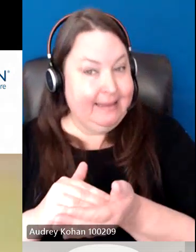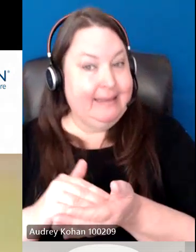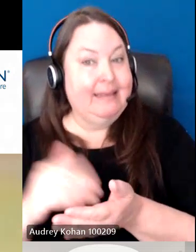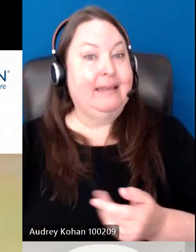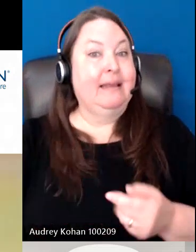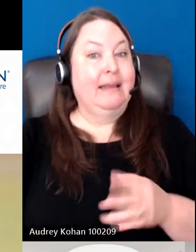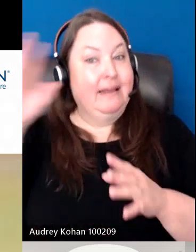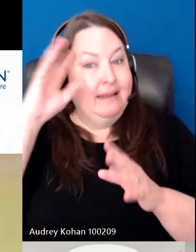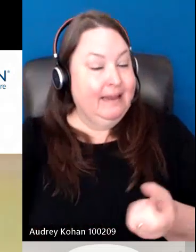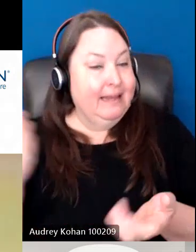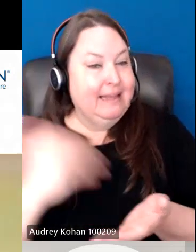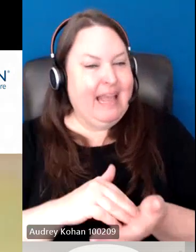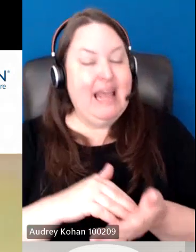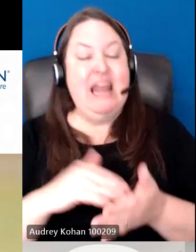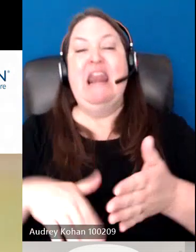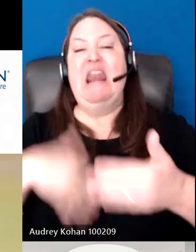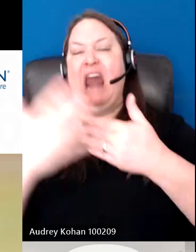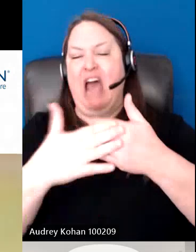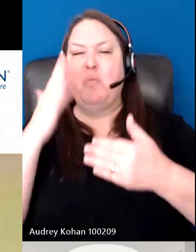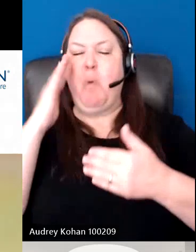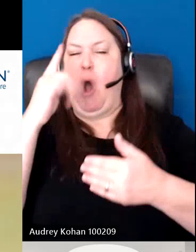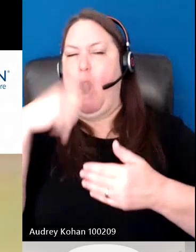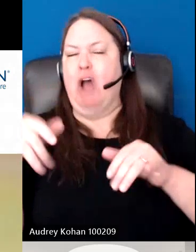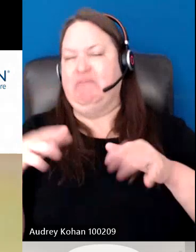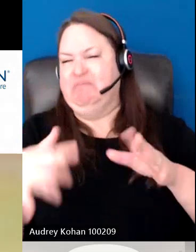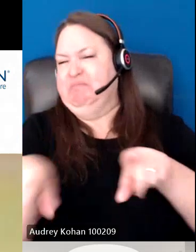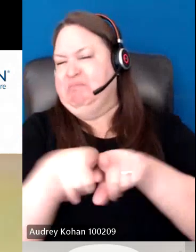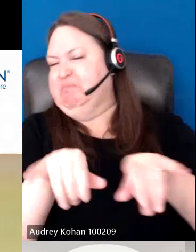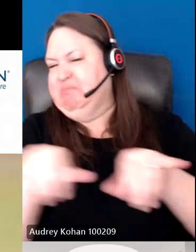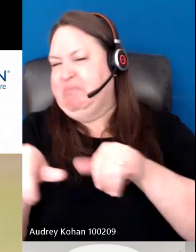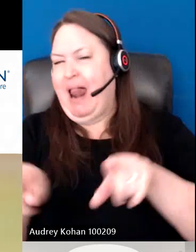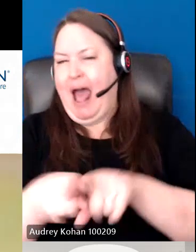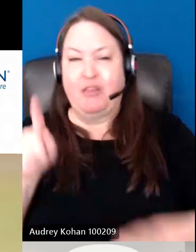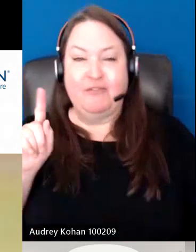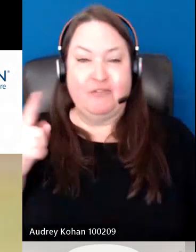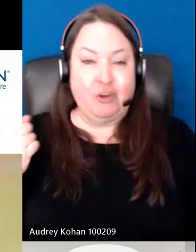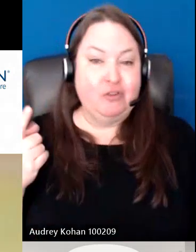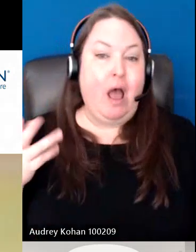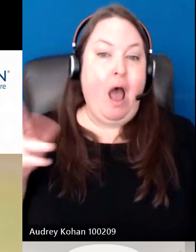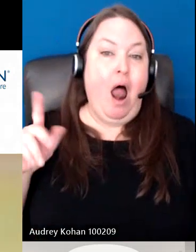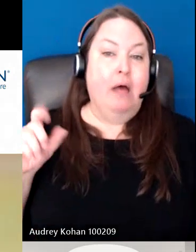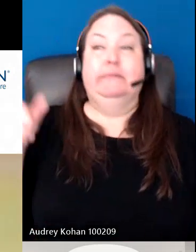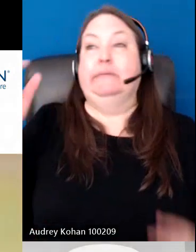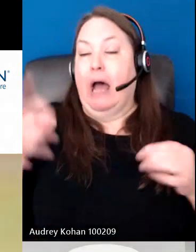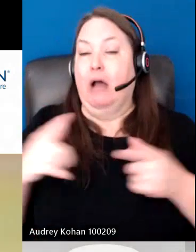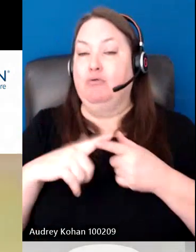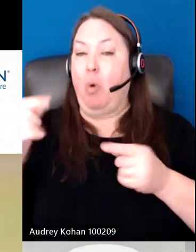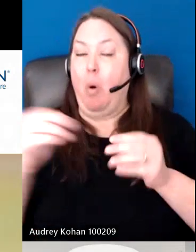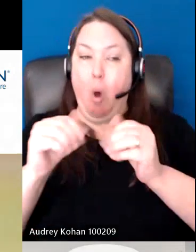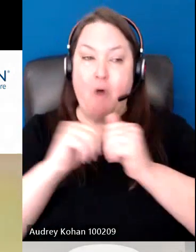regulation could look very much like the first uh unless they decide to go farther this time uh and